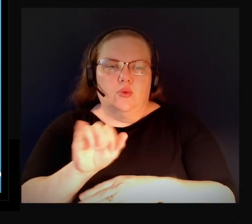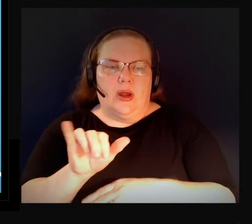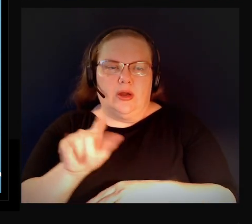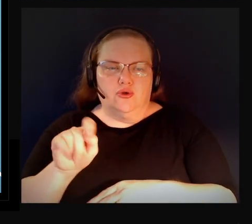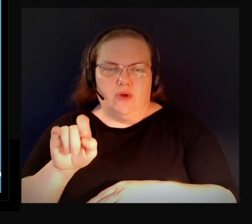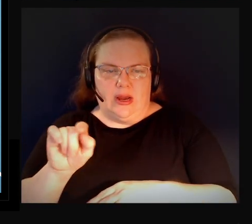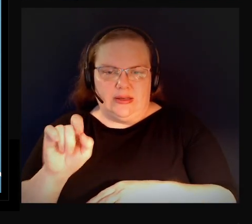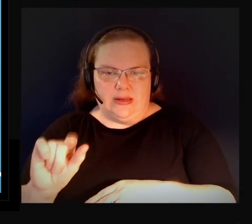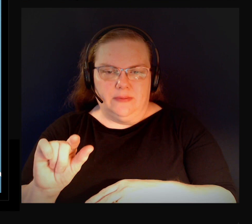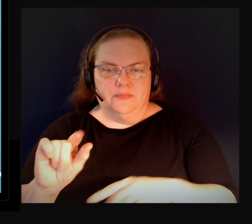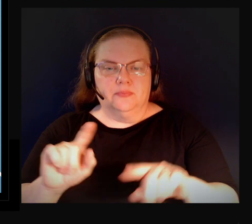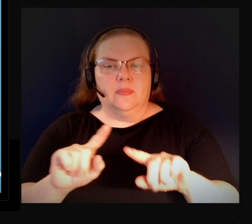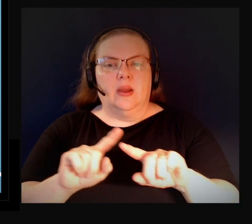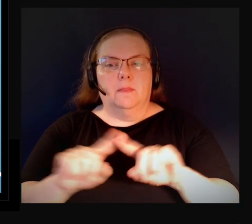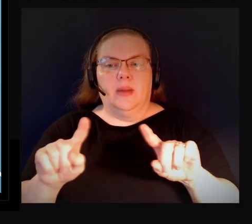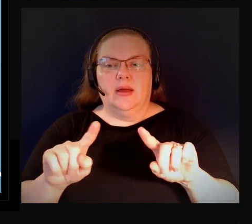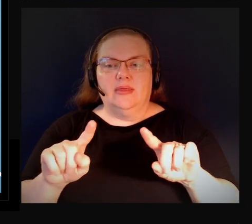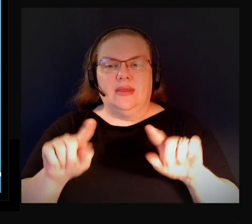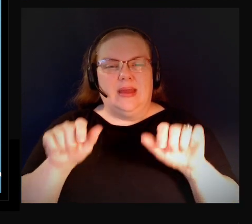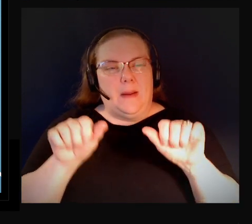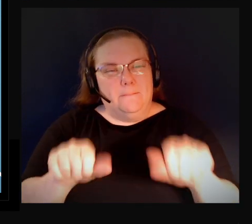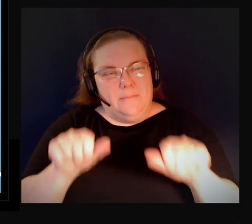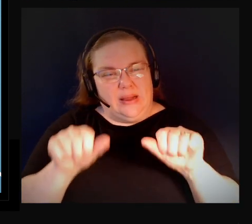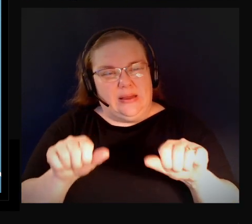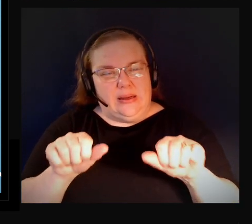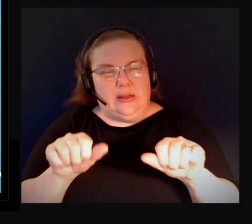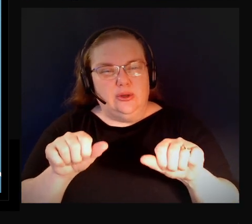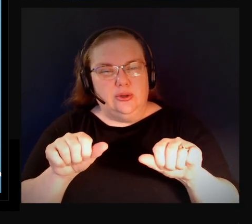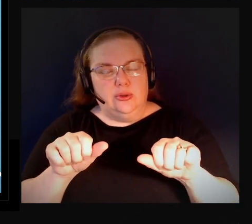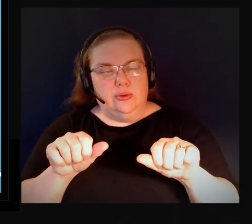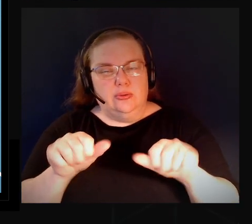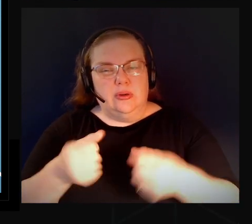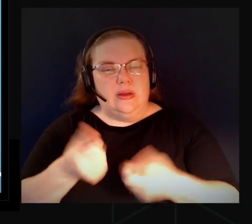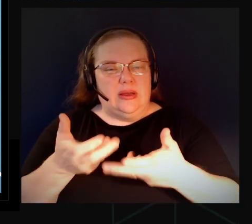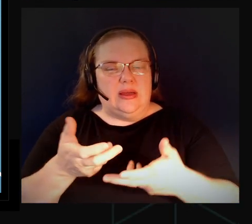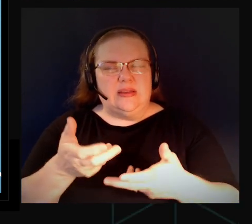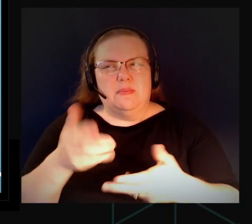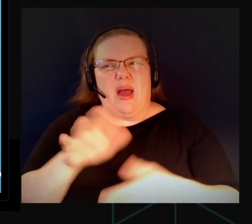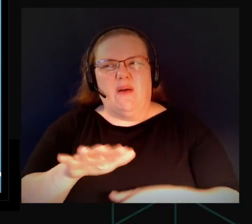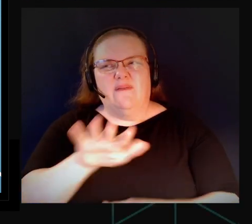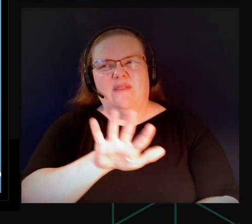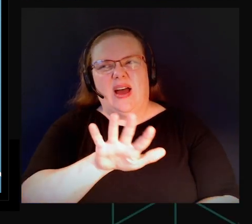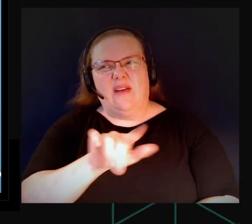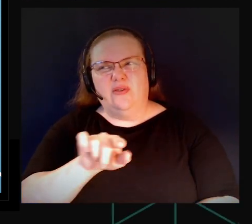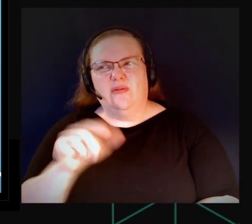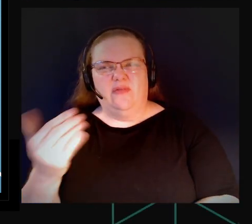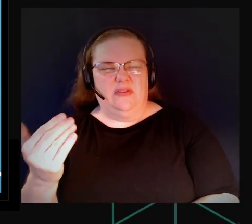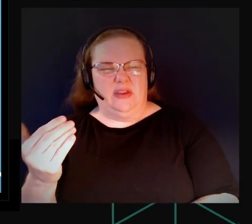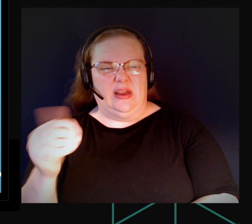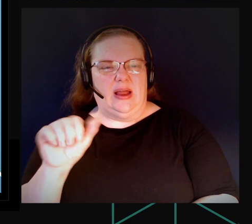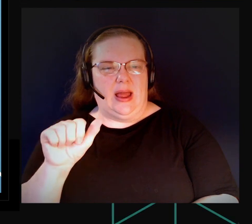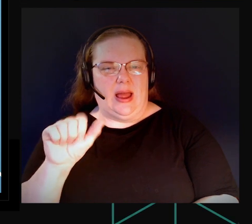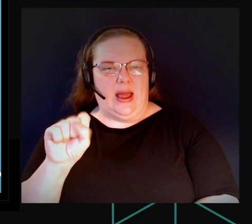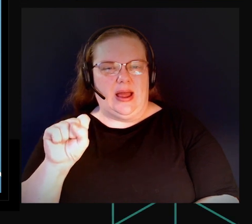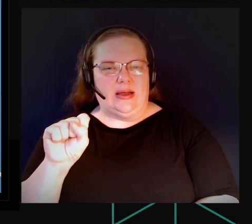the impact of enabling ray-traced Reflections is about five or 15 FPS. And you can see, it just looks gorgeous.